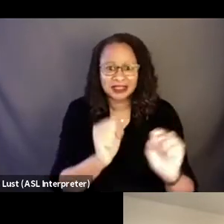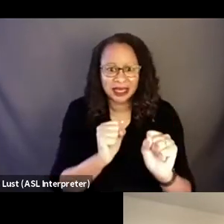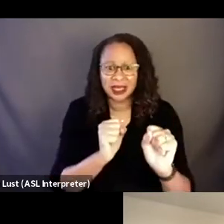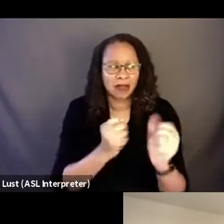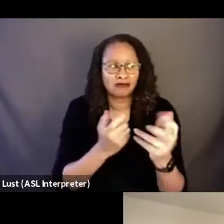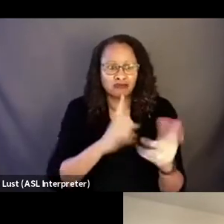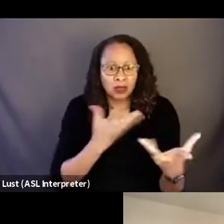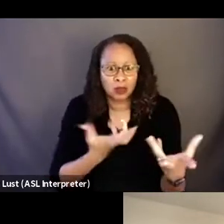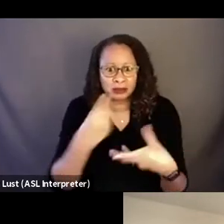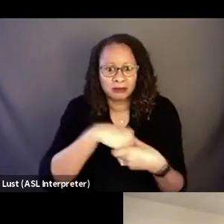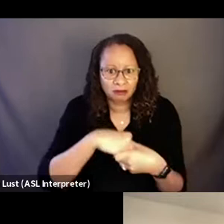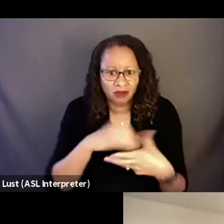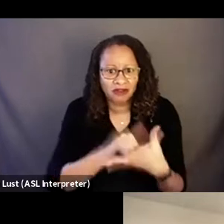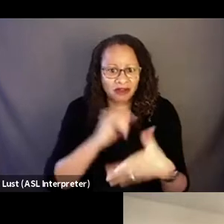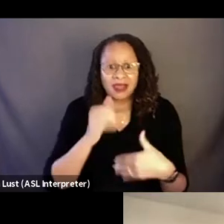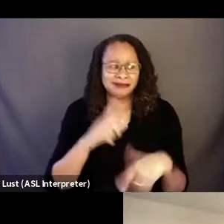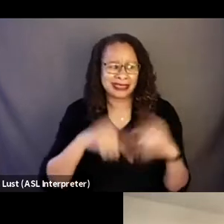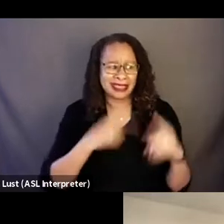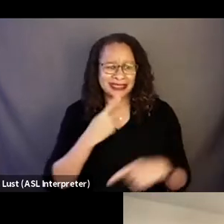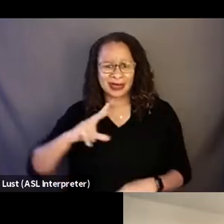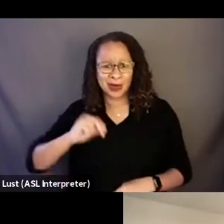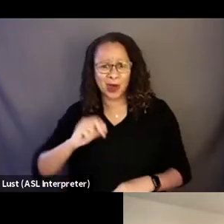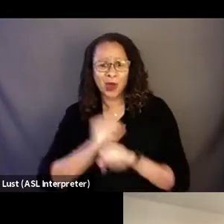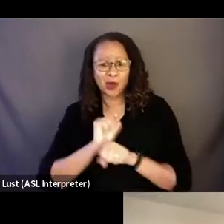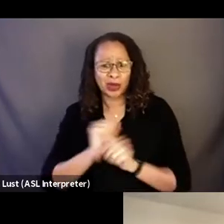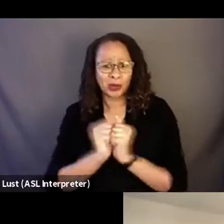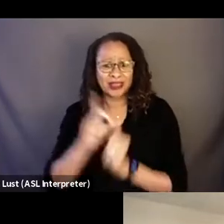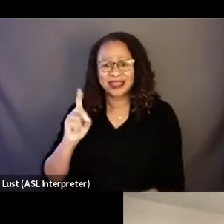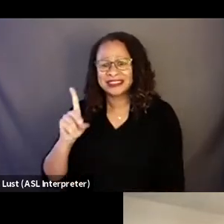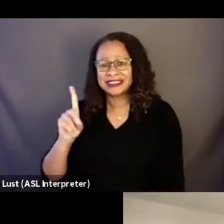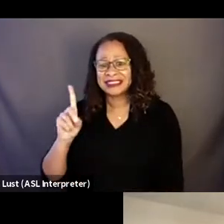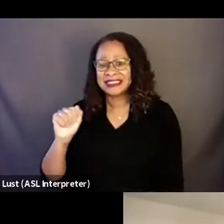how can you say no to be working with David Fance and to be working on a project like that?